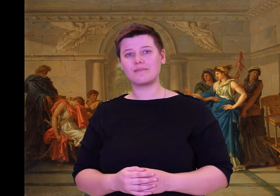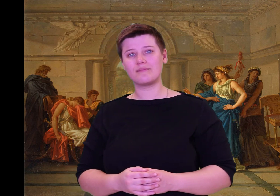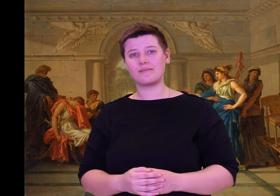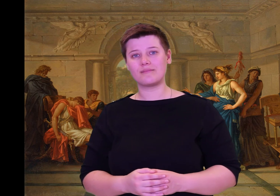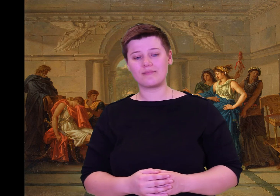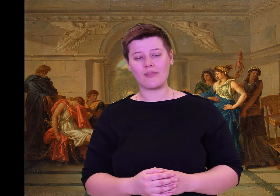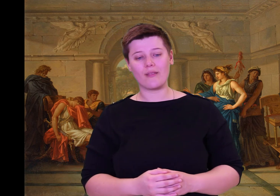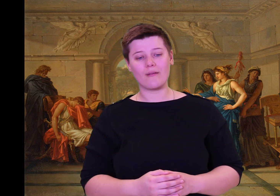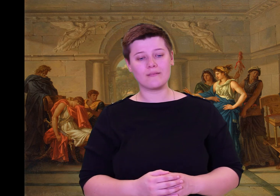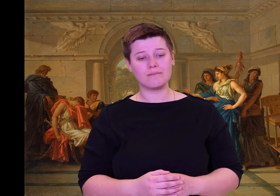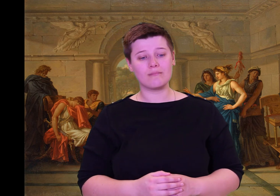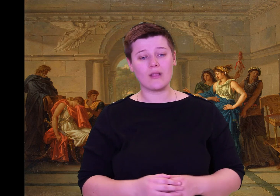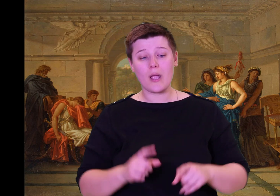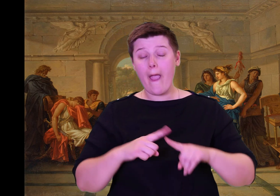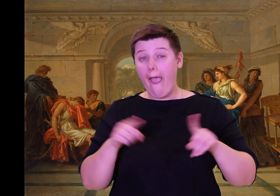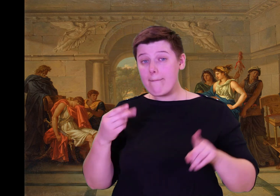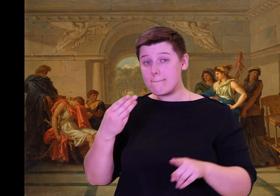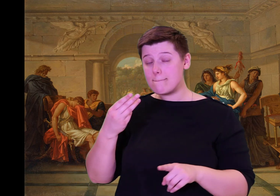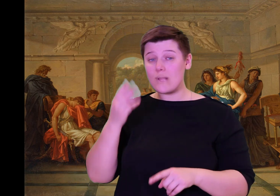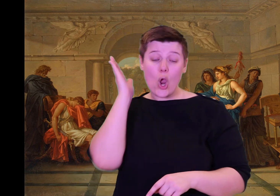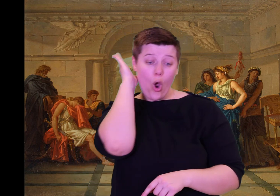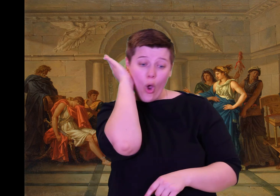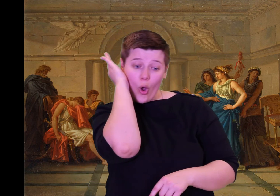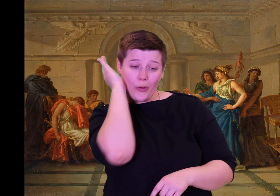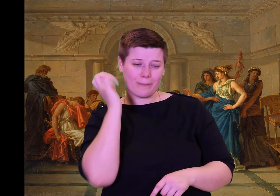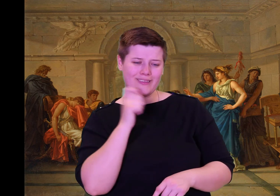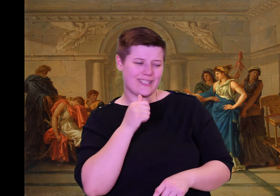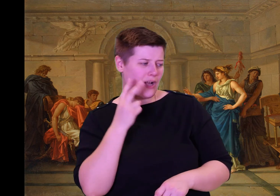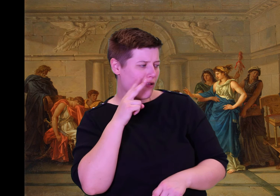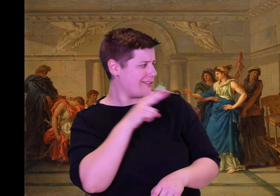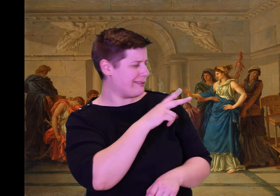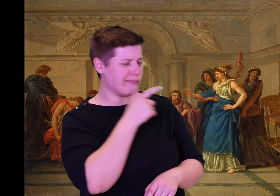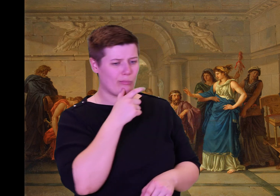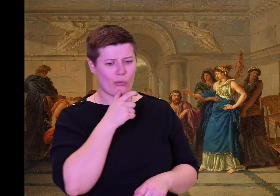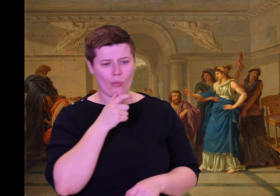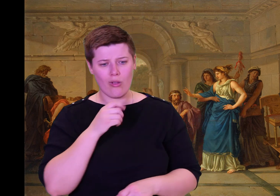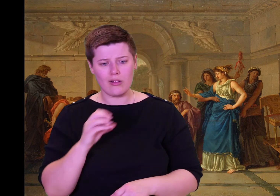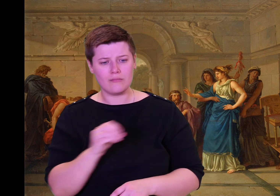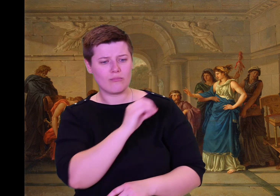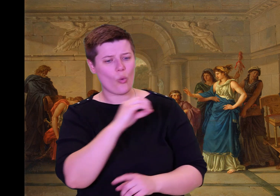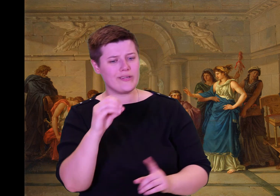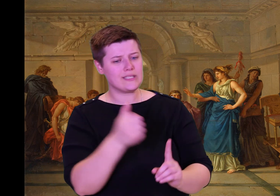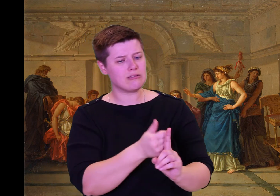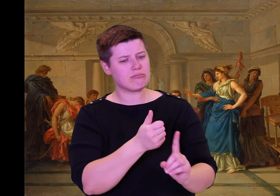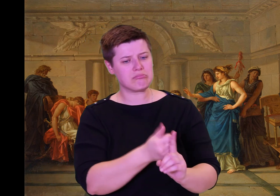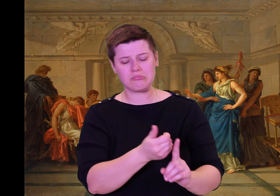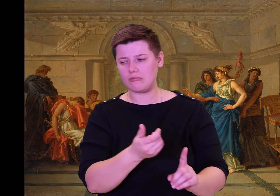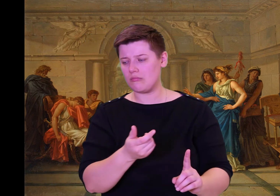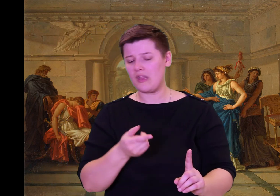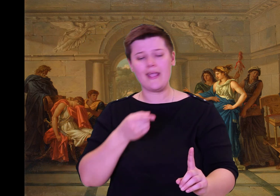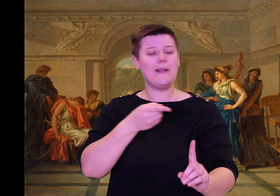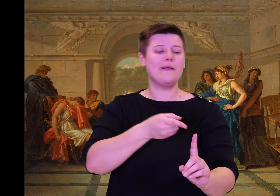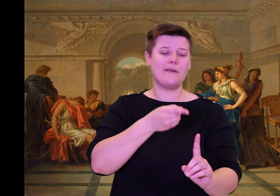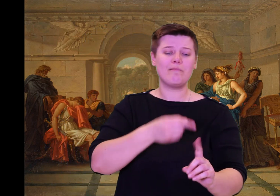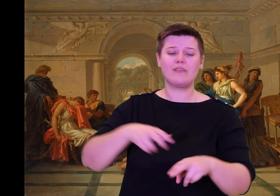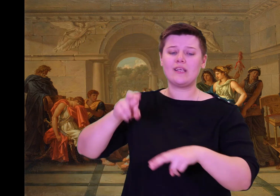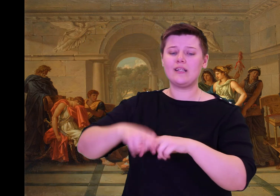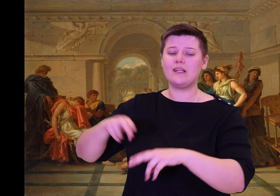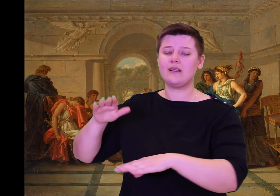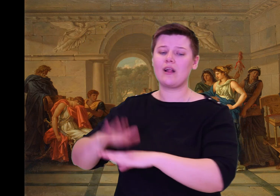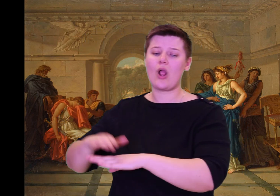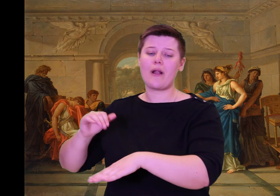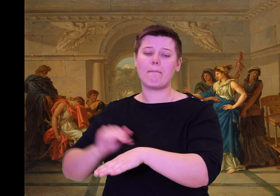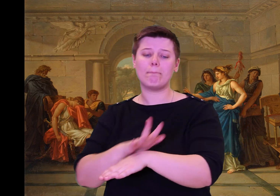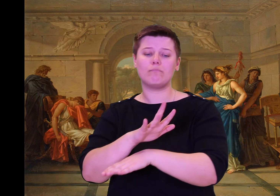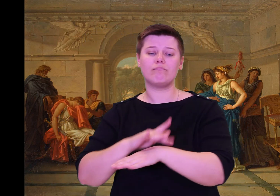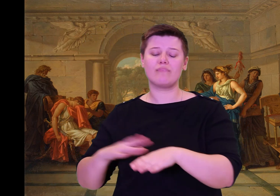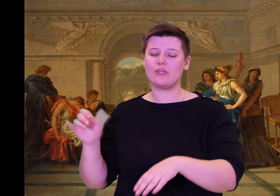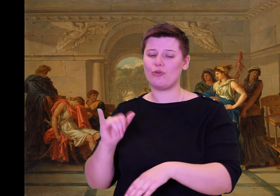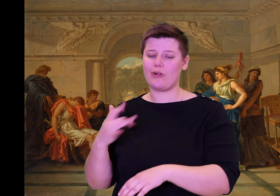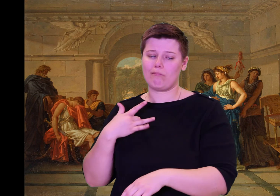"You're a goddess, I a god--and yet you ask why I'm here. Well, I will tell you."